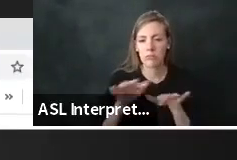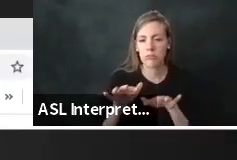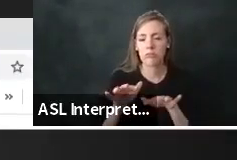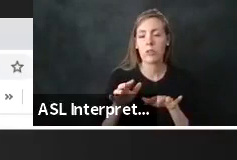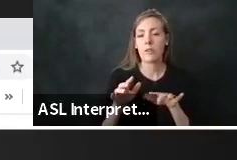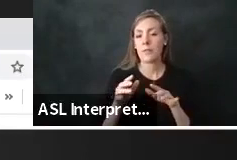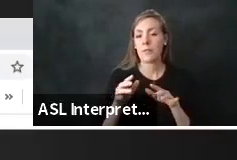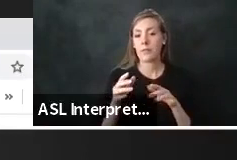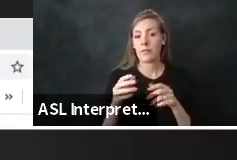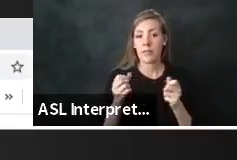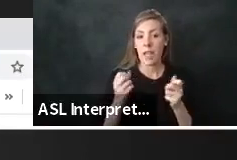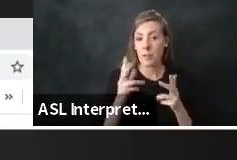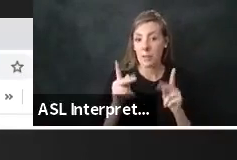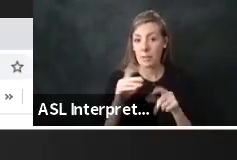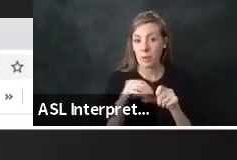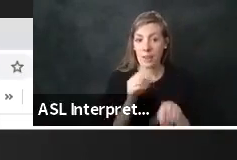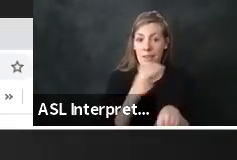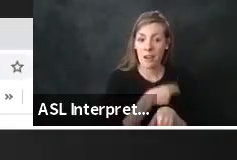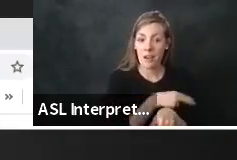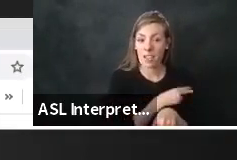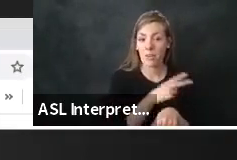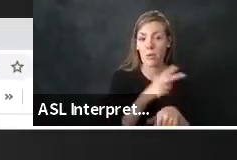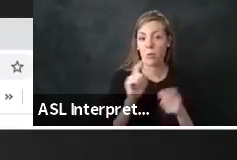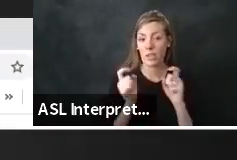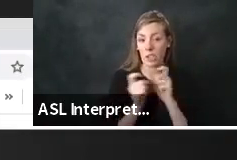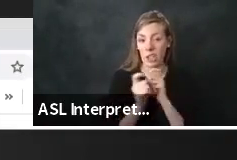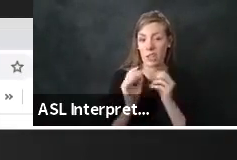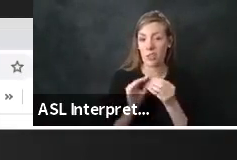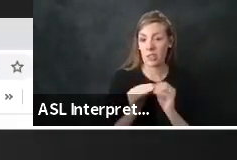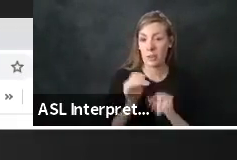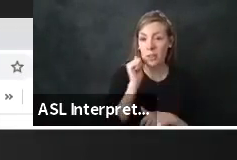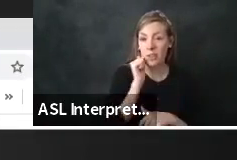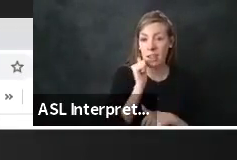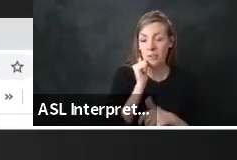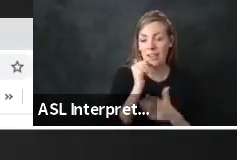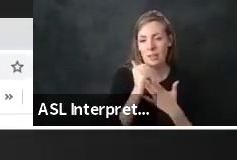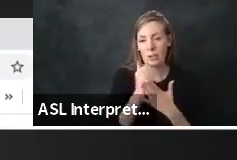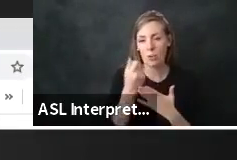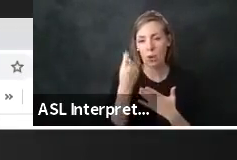Casidy dashboard that's updated daily to help you understand numbers of COVID-19